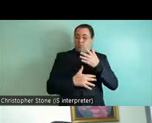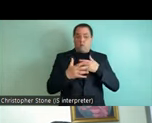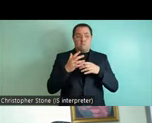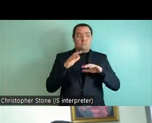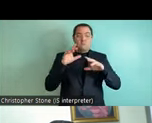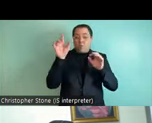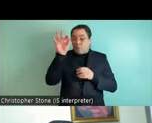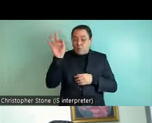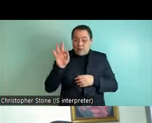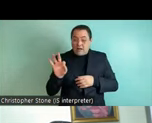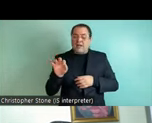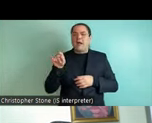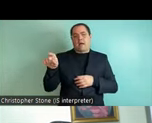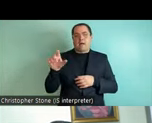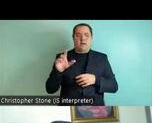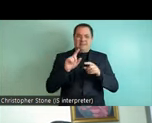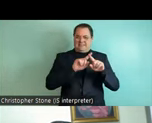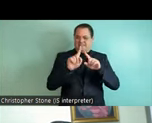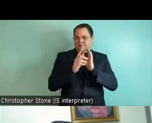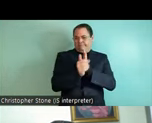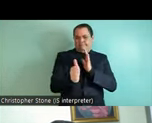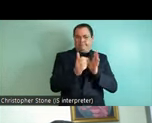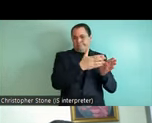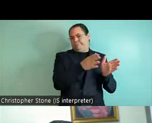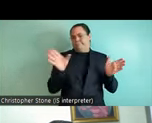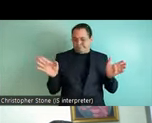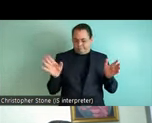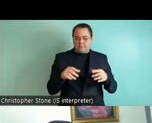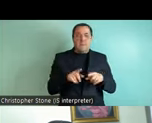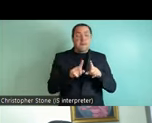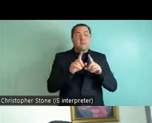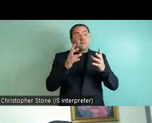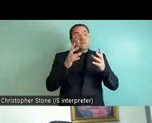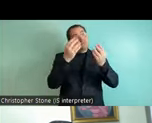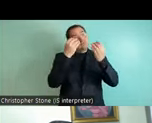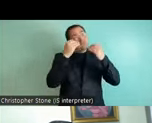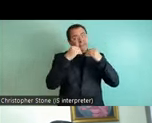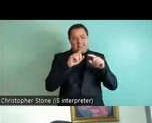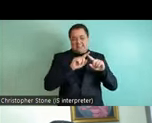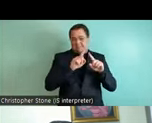but more importantly, boosting productivity productivity and innovation, increased